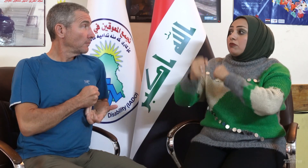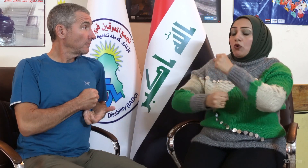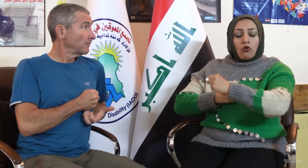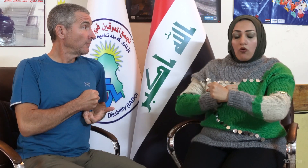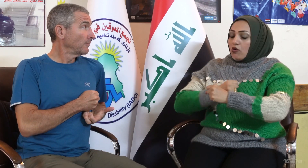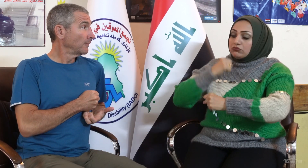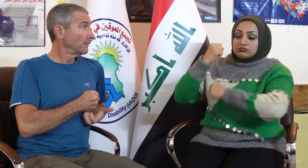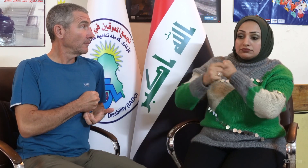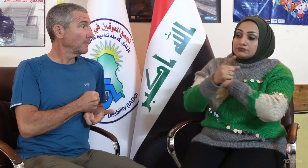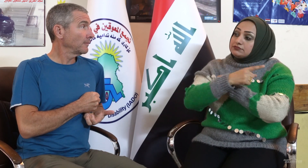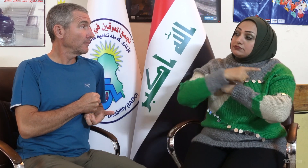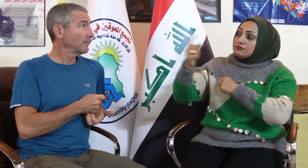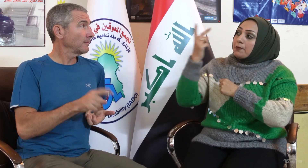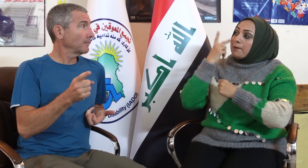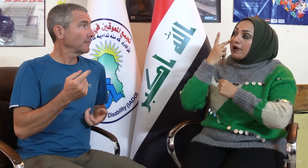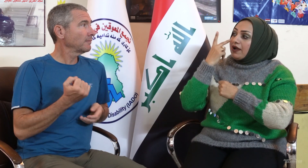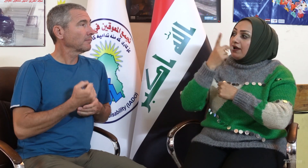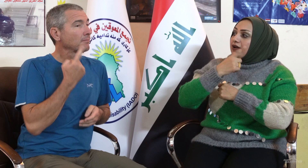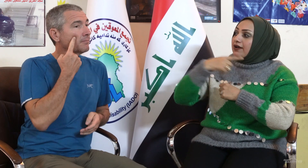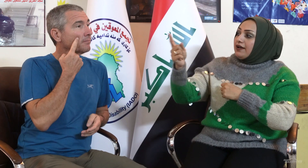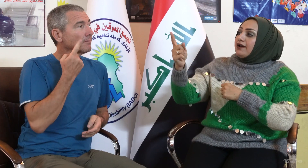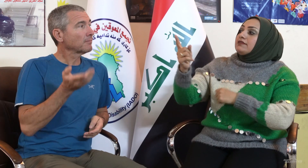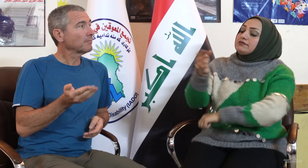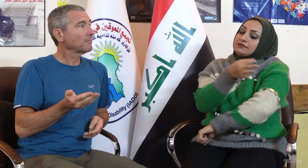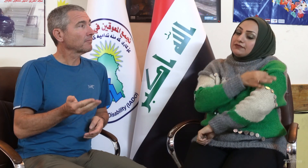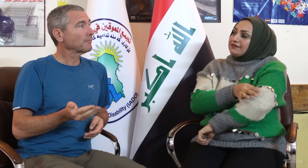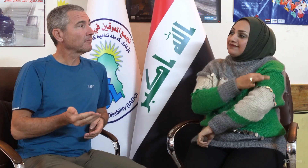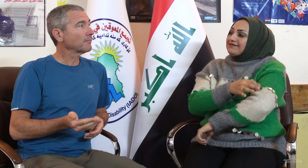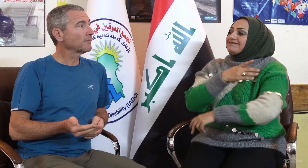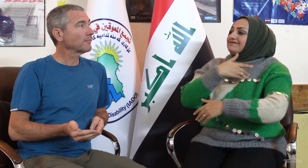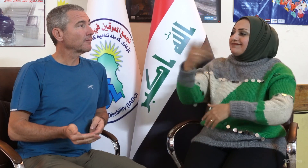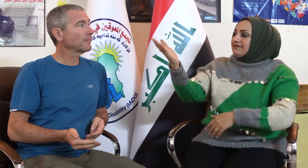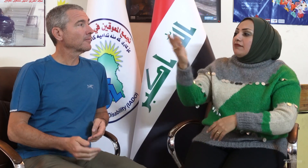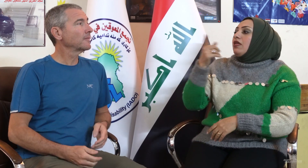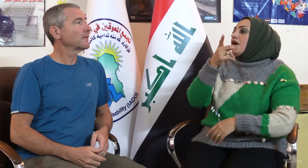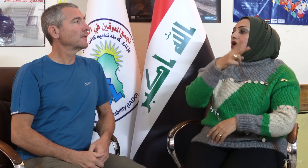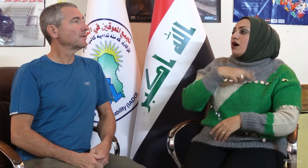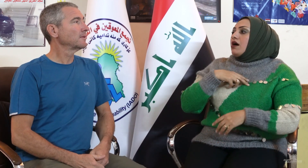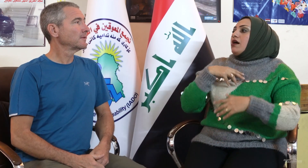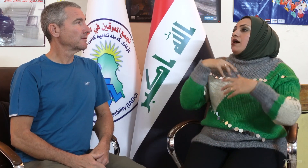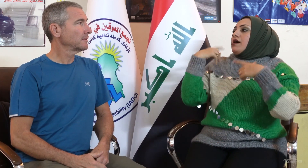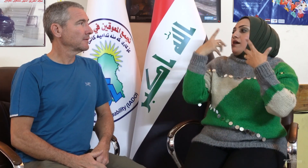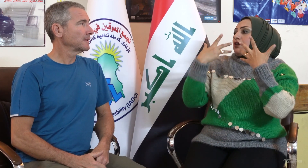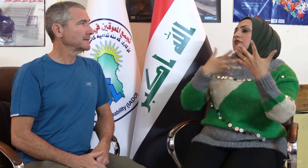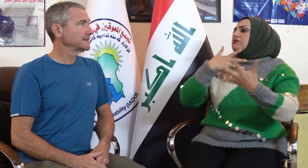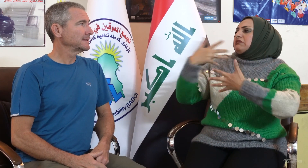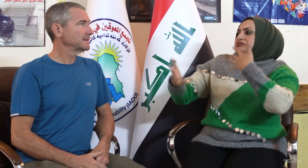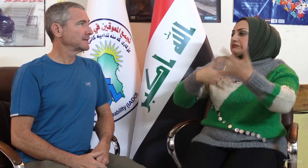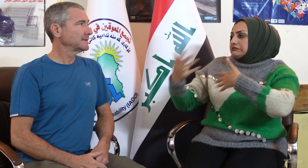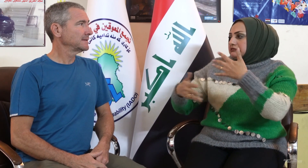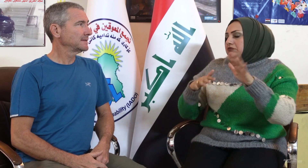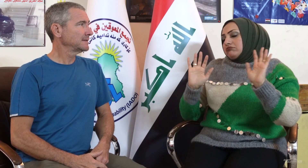For years and years, this has been the case.